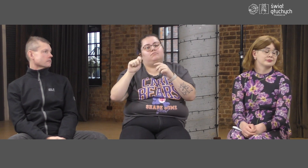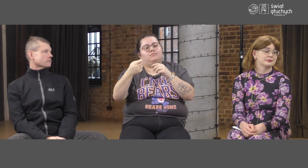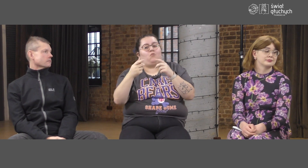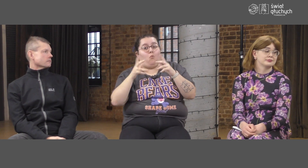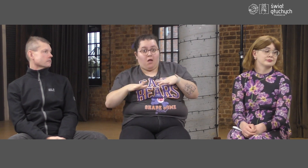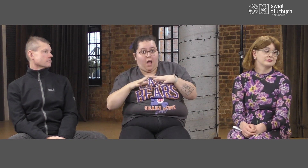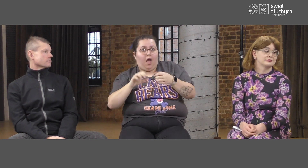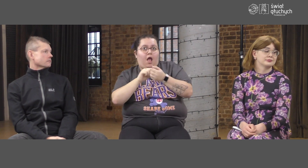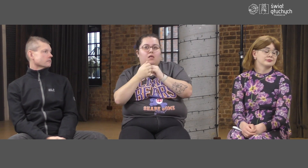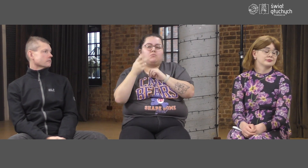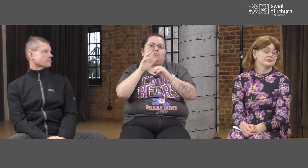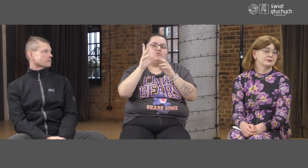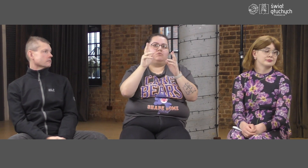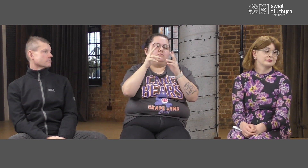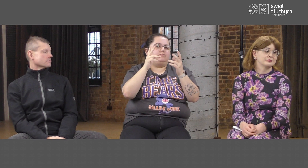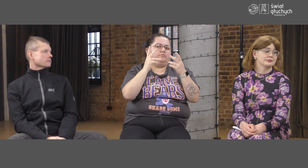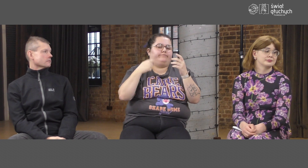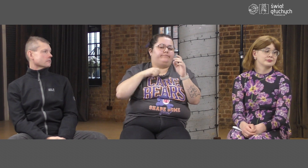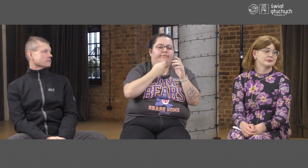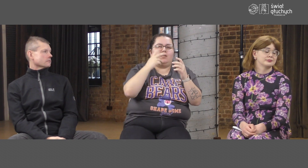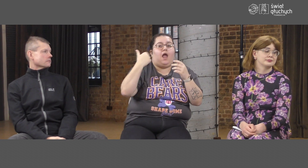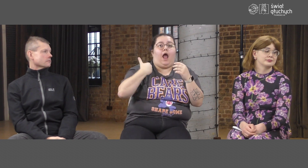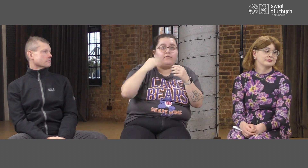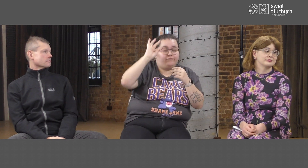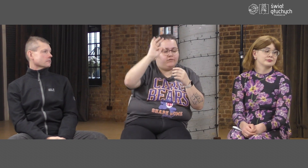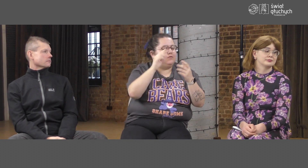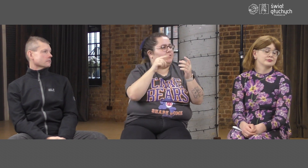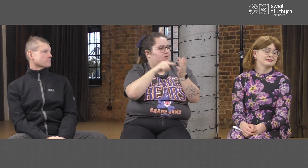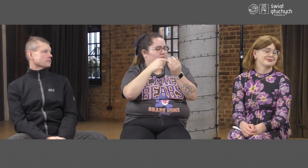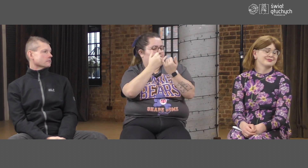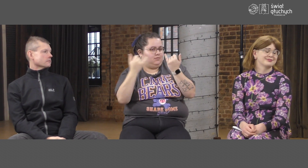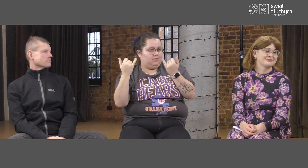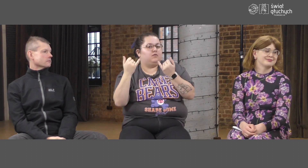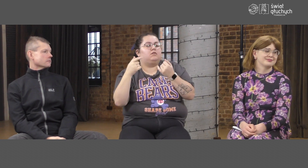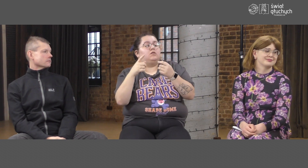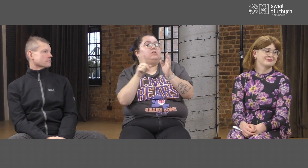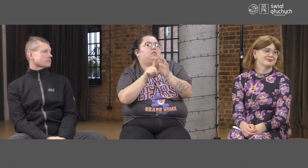if I was from Ukraine or England.